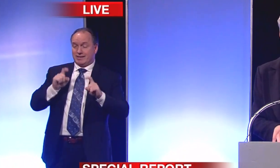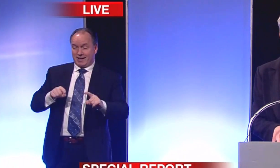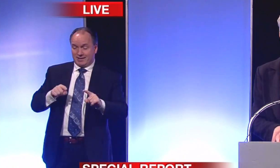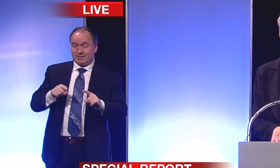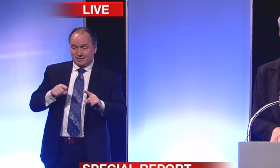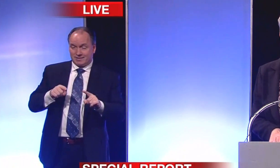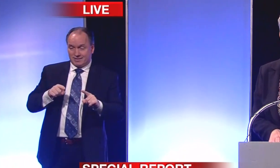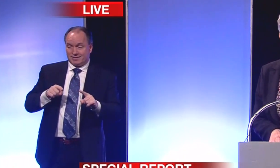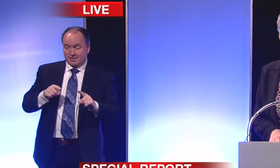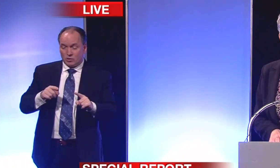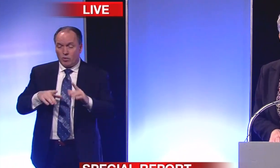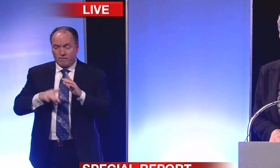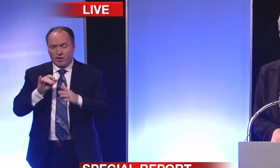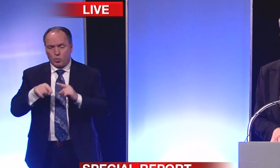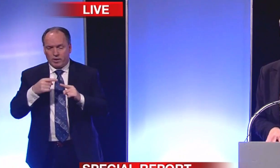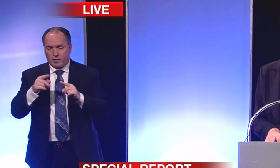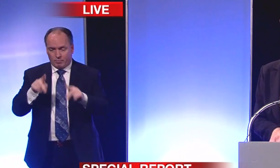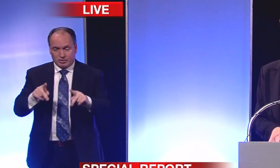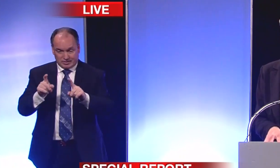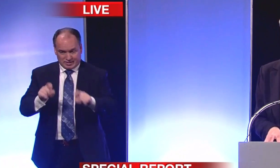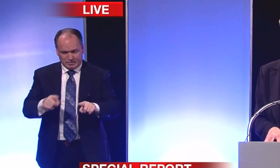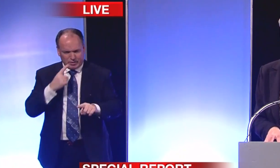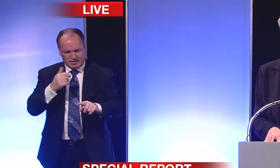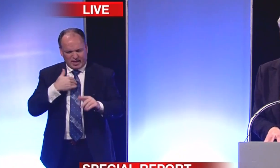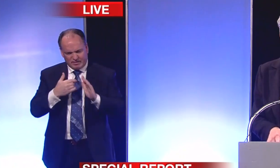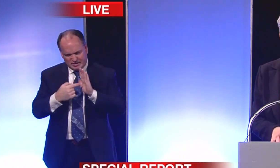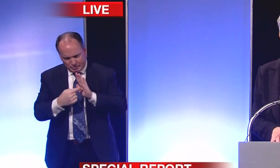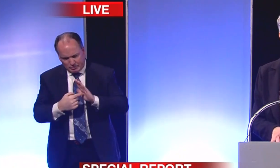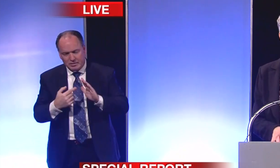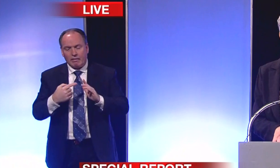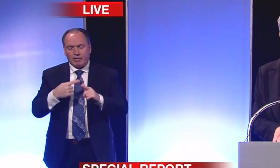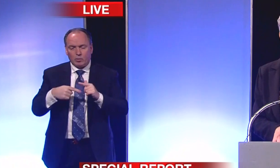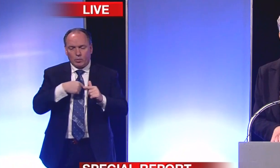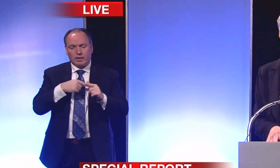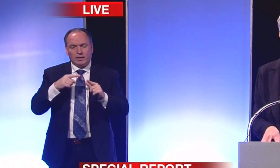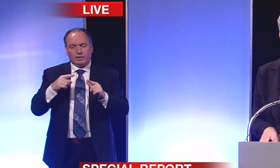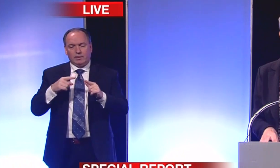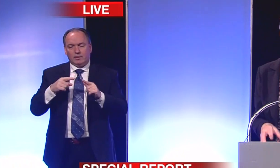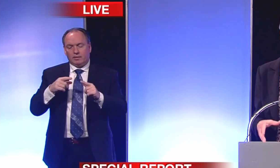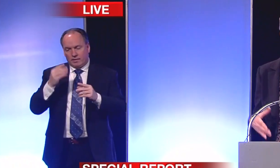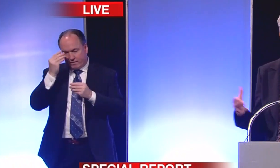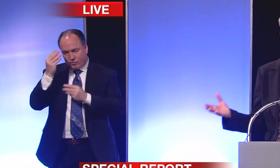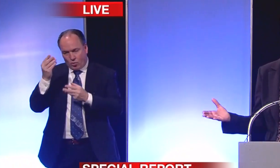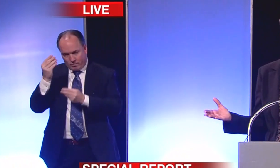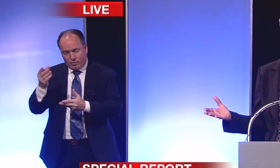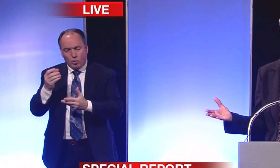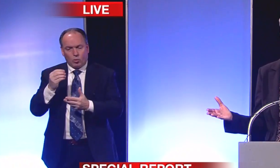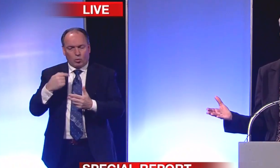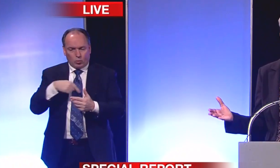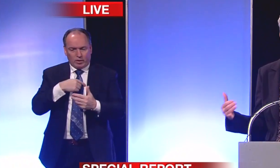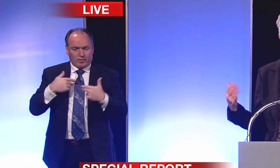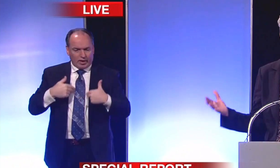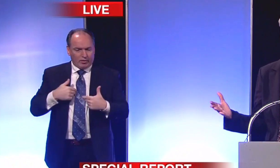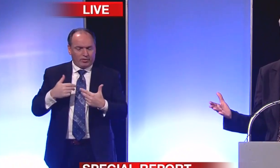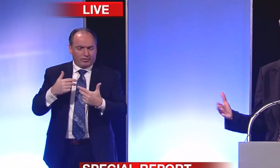WAS HE OR SHE QUARANTINED RIGHT AWAY OR SPREADING IT POSSIBLY BEFORE THE POSITIVE RESULTS CAME BACK? WHAT WE DO IS WE FIND OUT WHEN THE PERSON WAS TESTED,